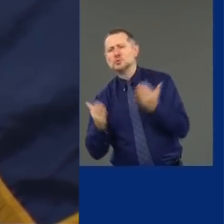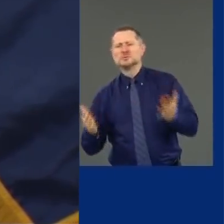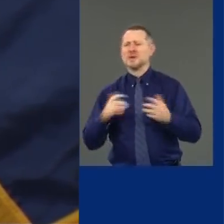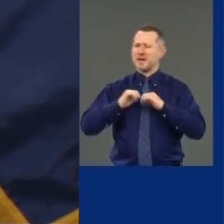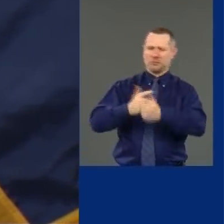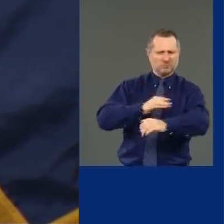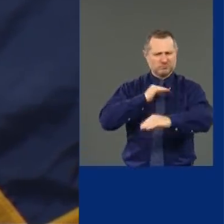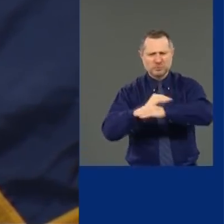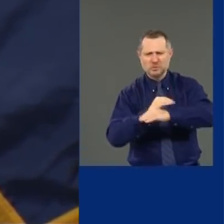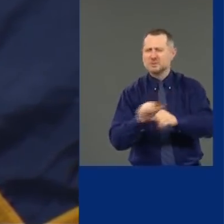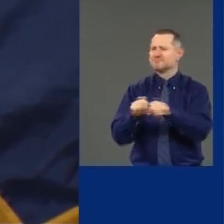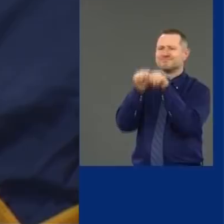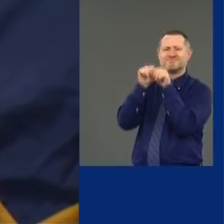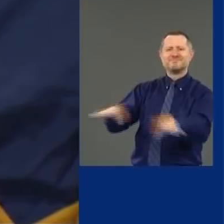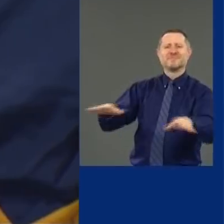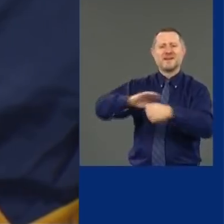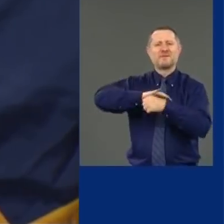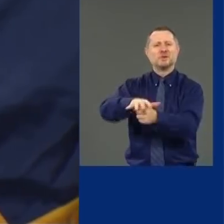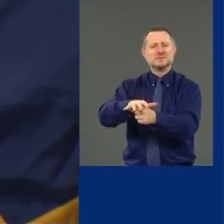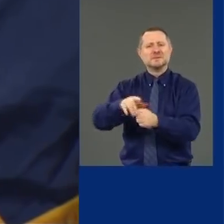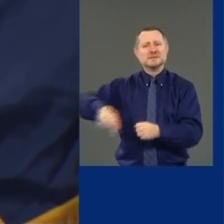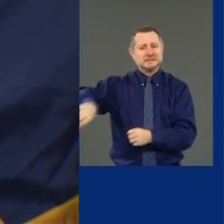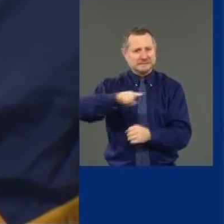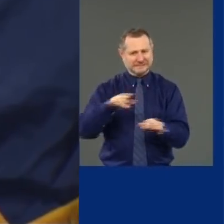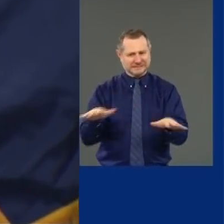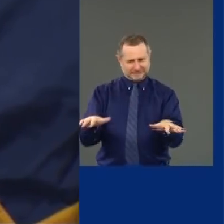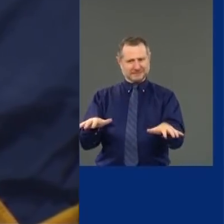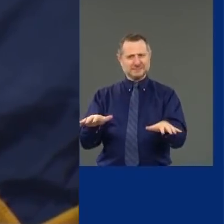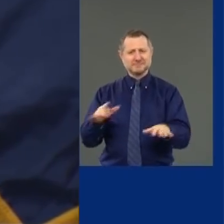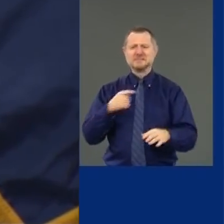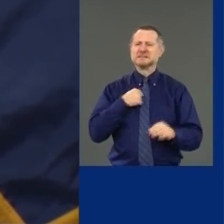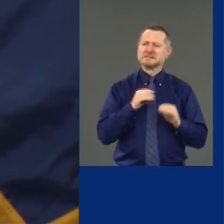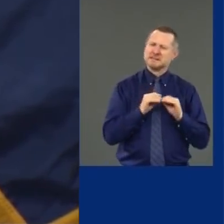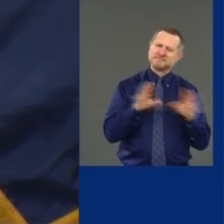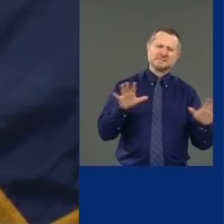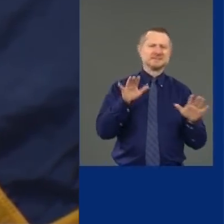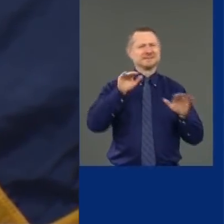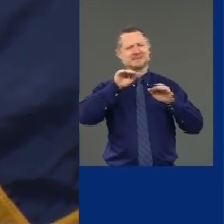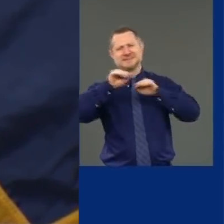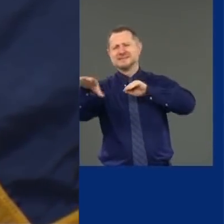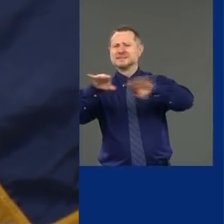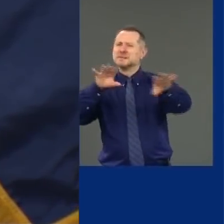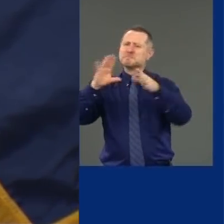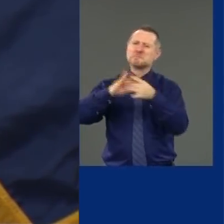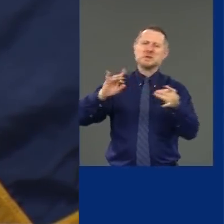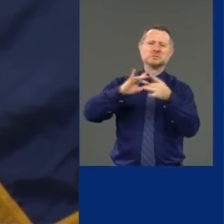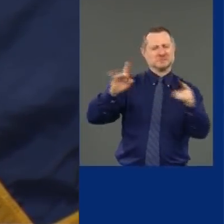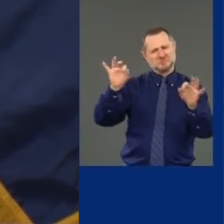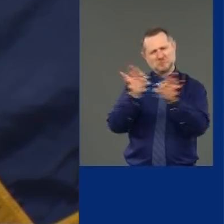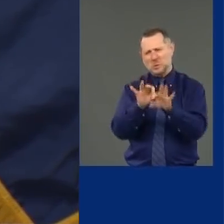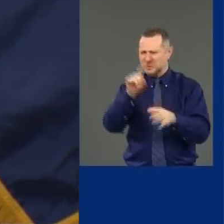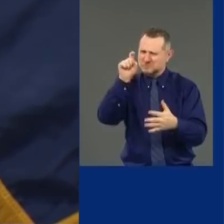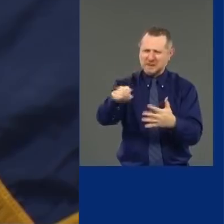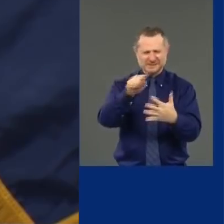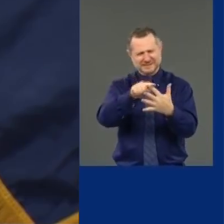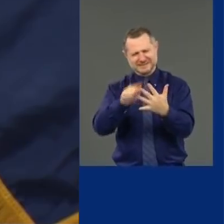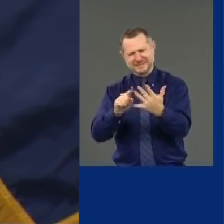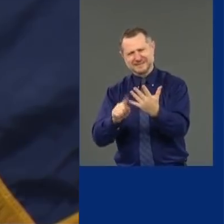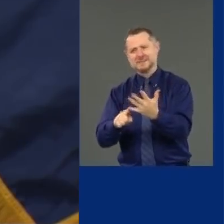MAKE SURE MY HOMETOWN, MY BOROUGH, MY BELOVED BOROUGH BROOKLYN AND ALL OF NEW YORK